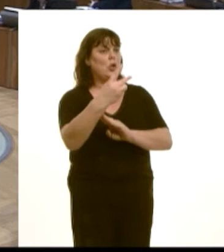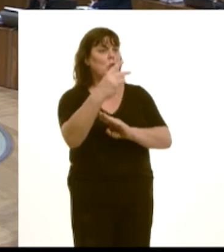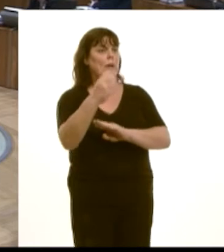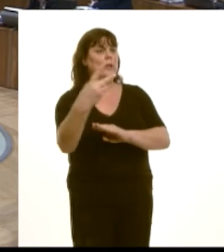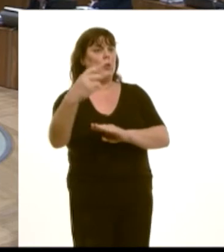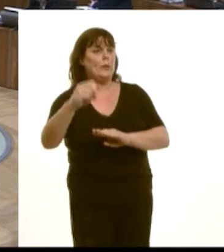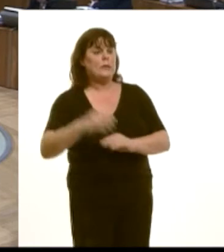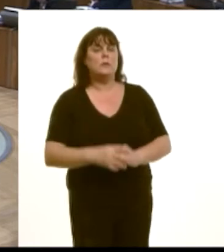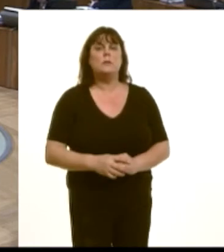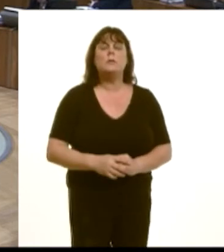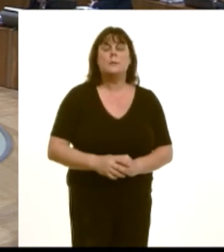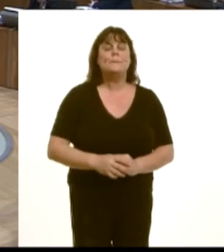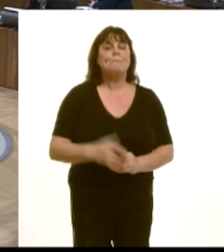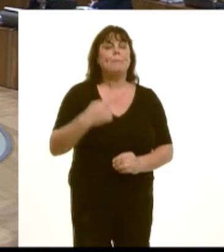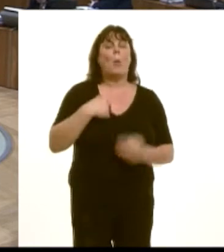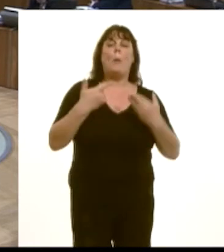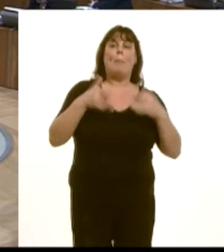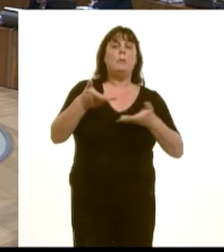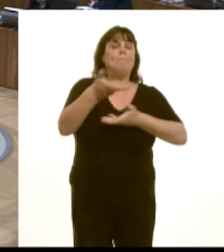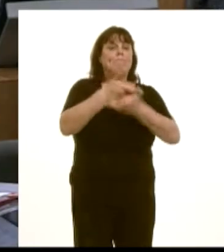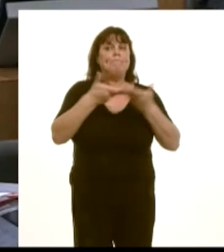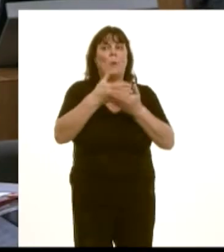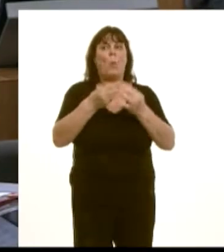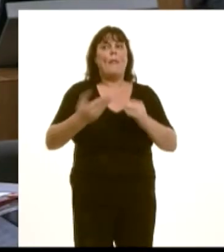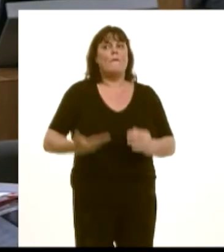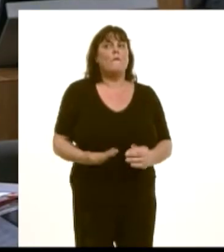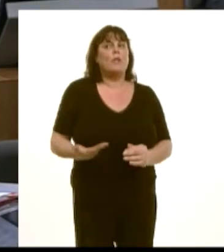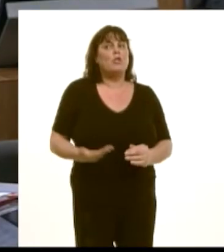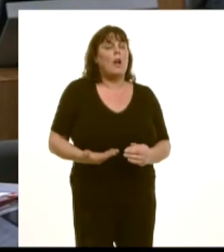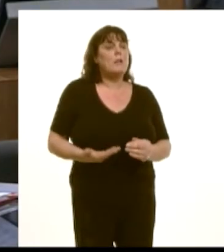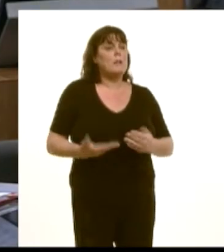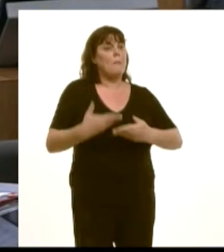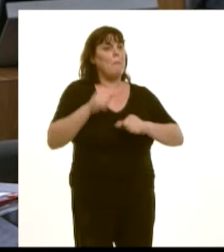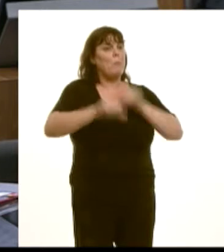of the discussions that will occur around the franchising process. As part of that,